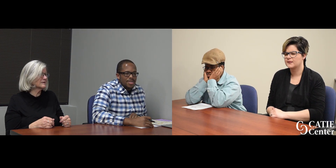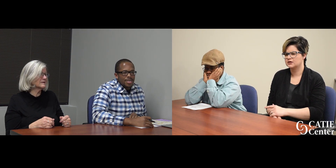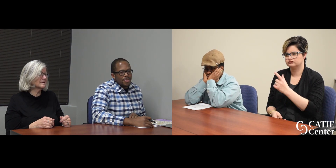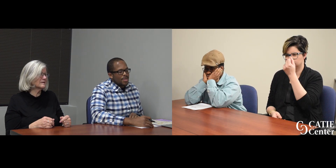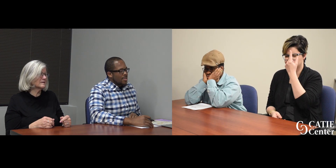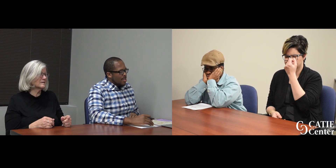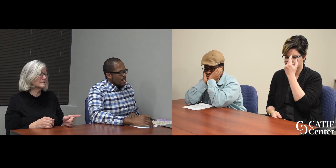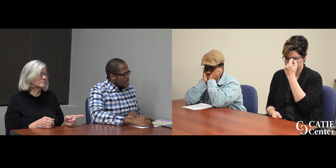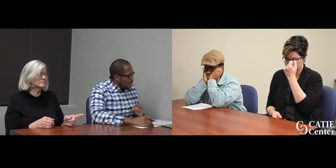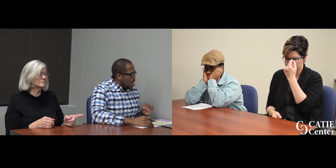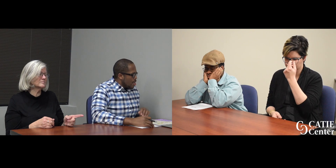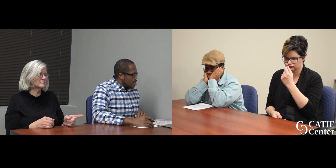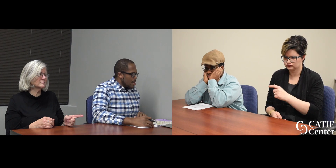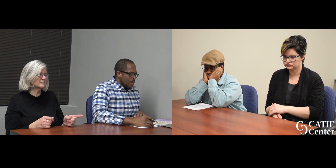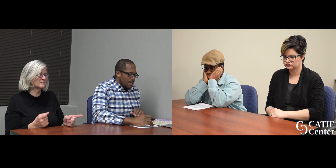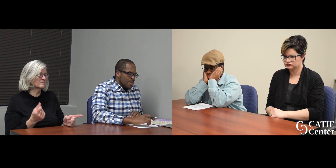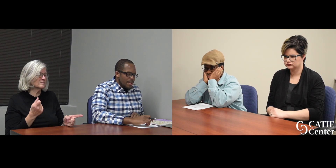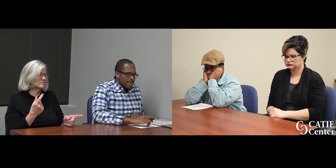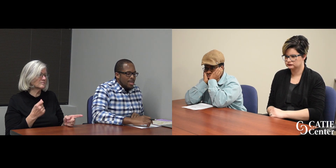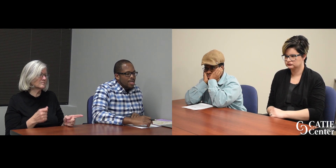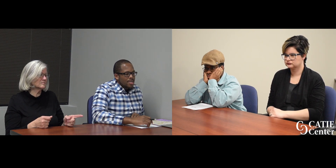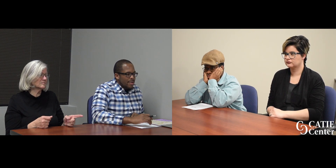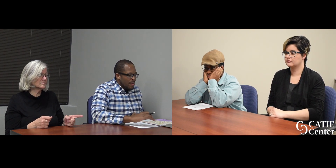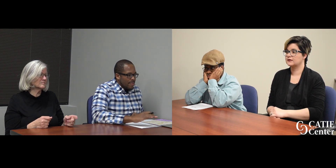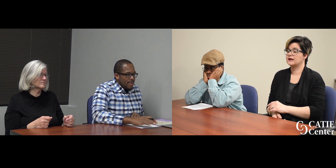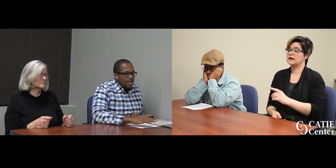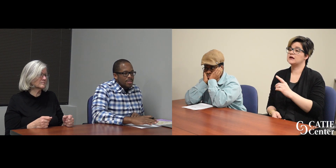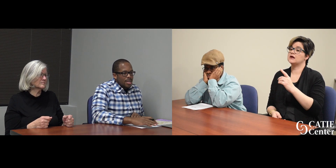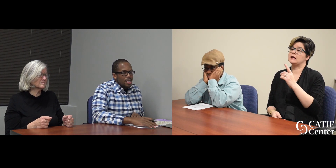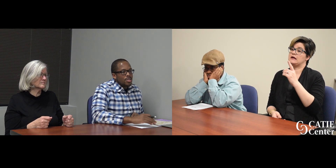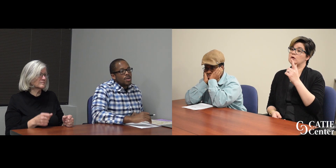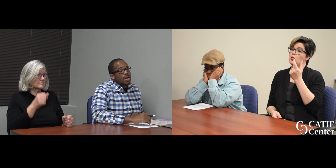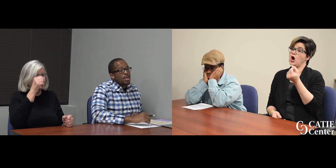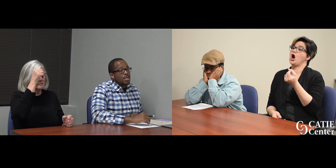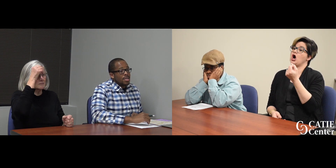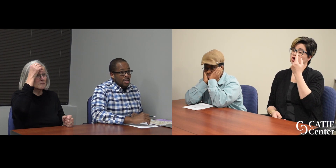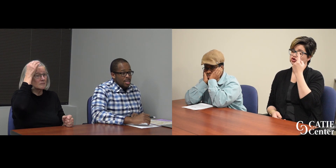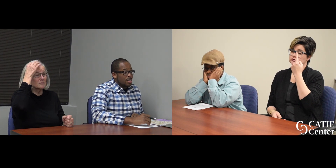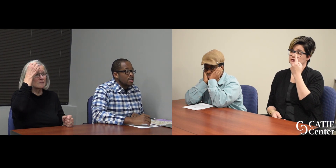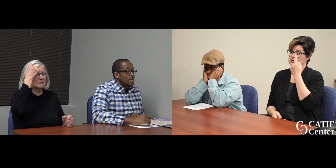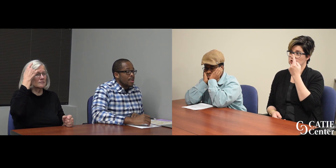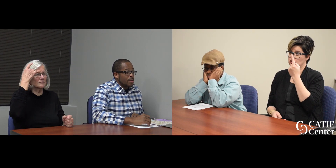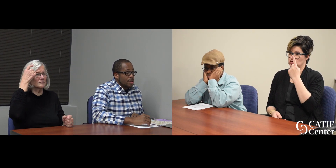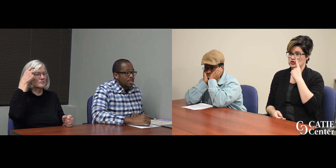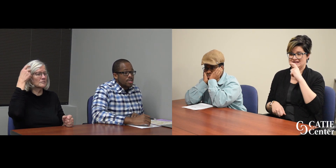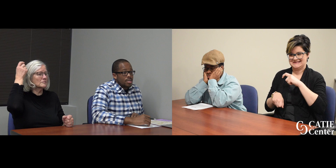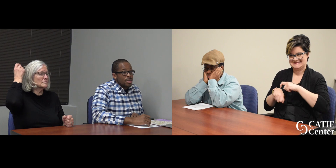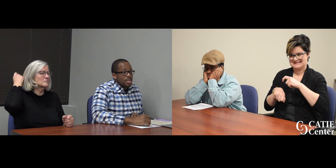Understood Mr. Thunder. So because we understand that you're on such a time crunch,